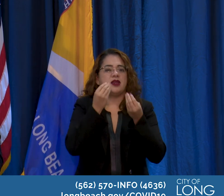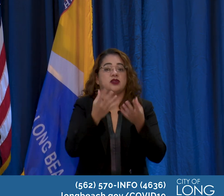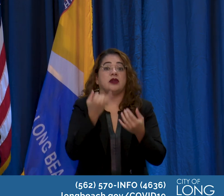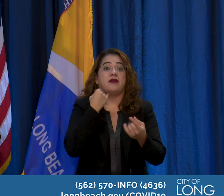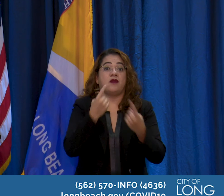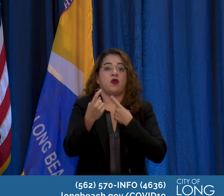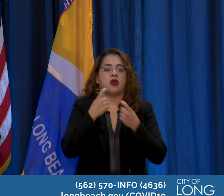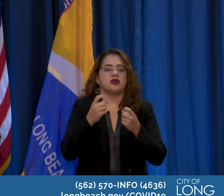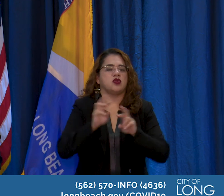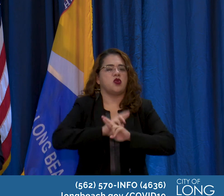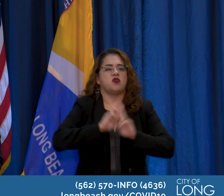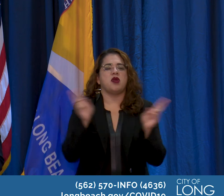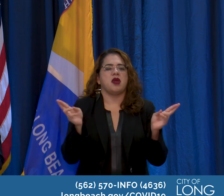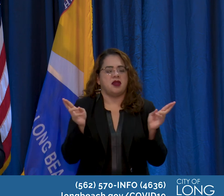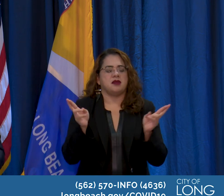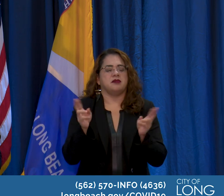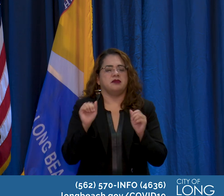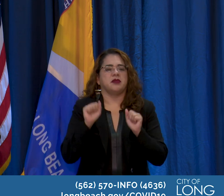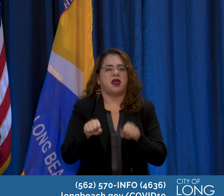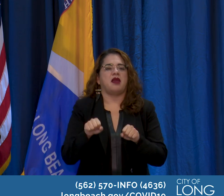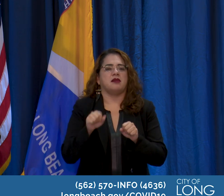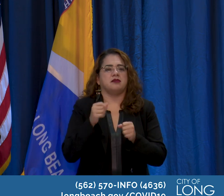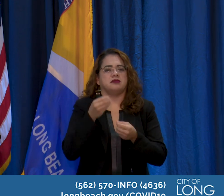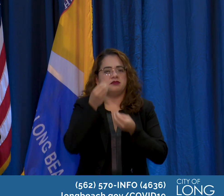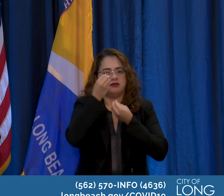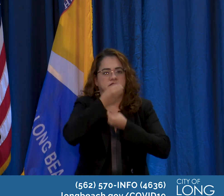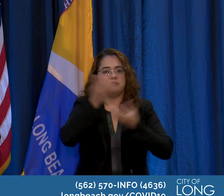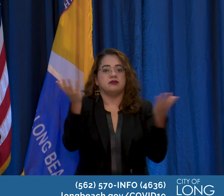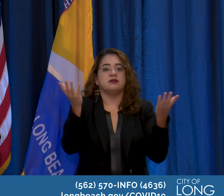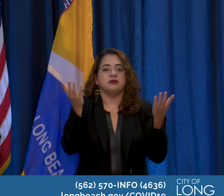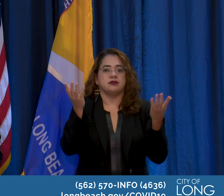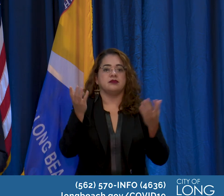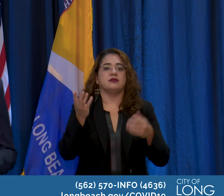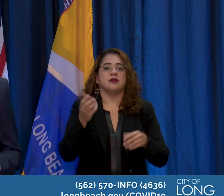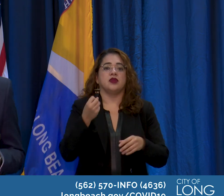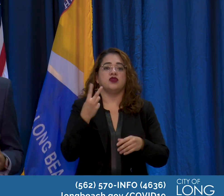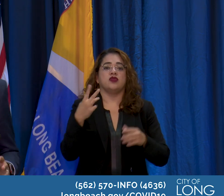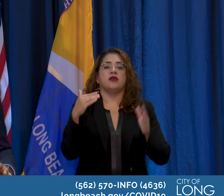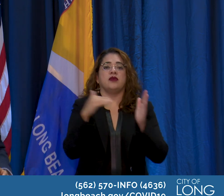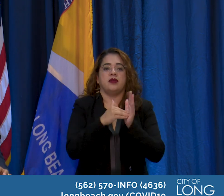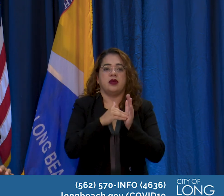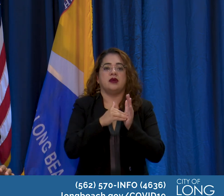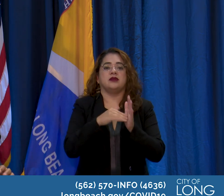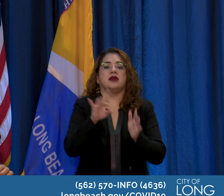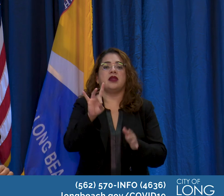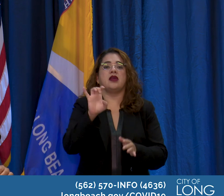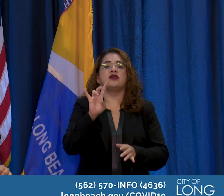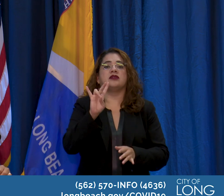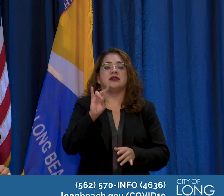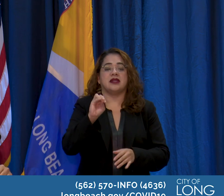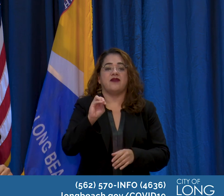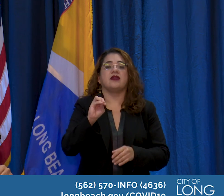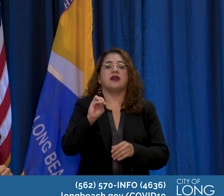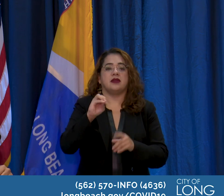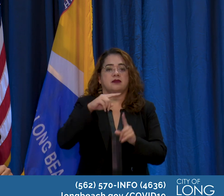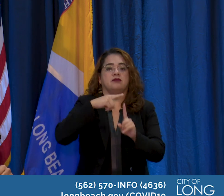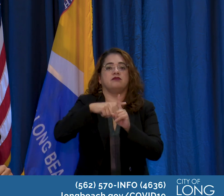Just overall, there's been about 12,870 residents who have tested positive for COVID and we always review that number.